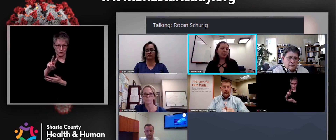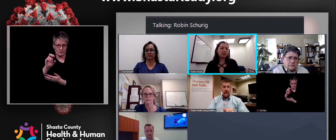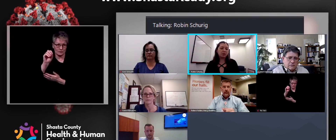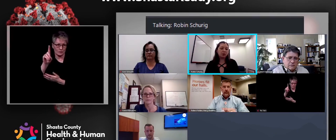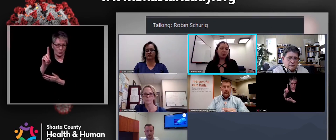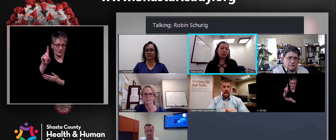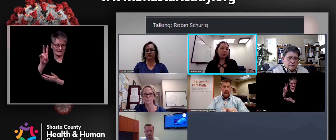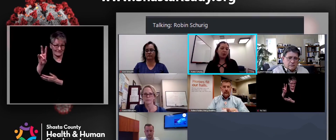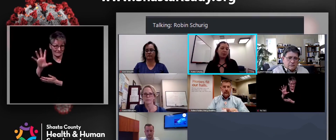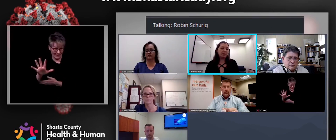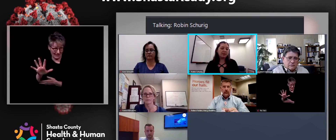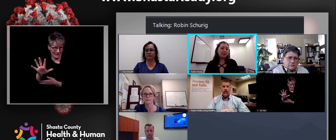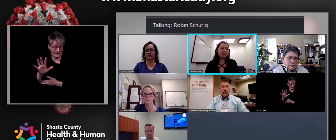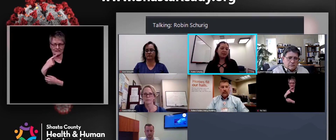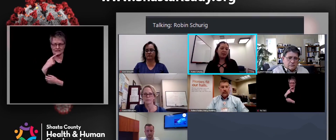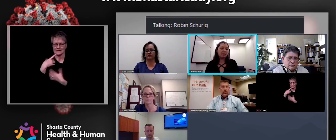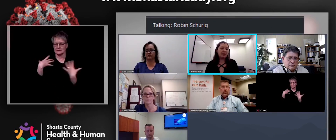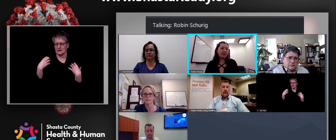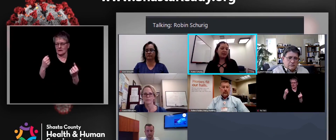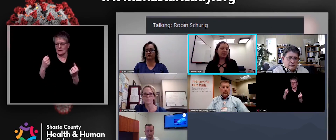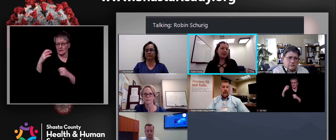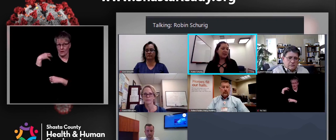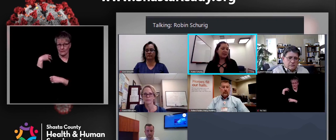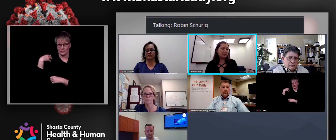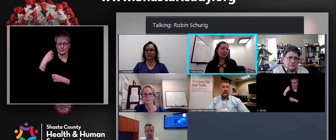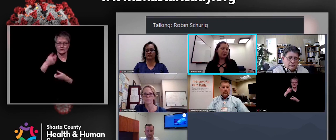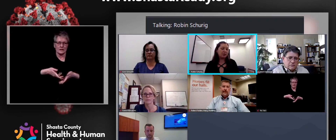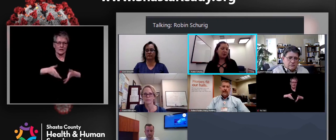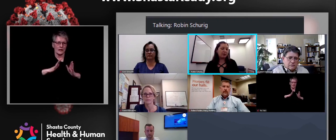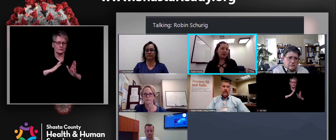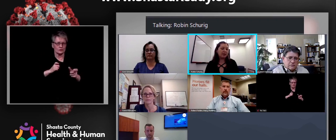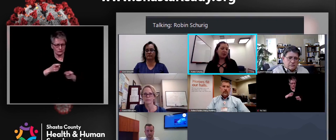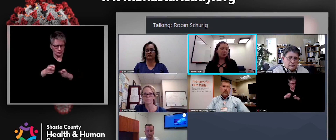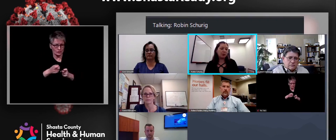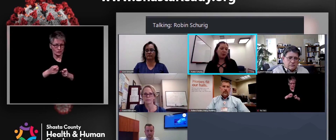are authorized to control communicable diseases and may take steps necessary to prevent and